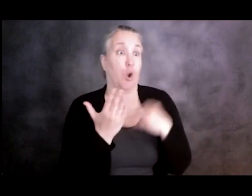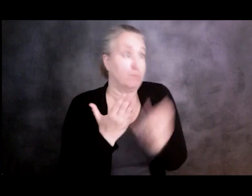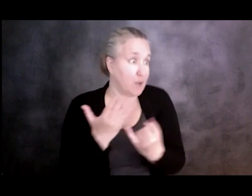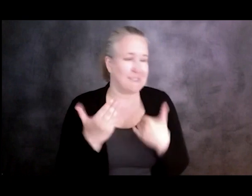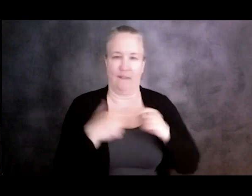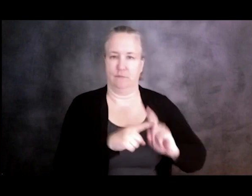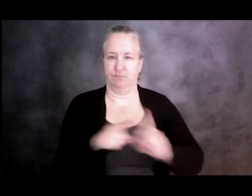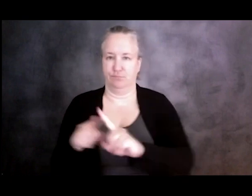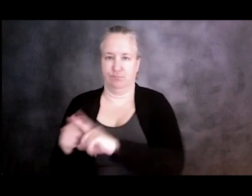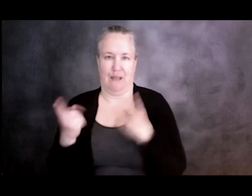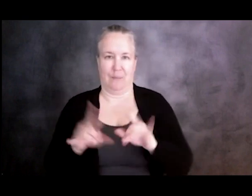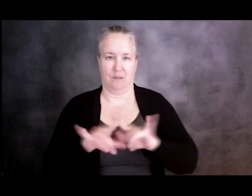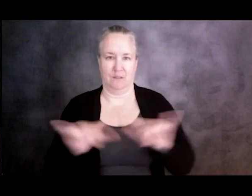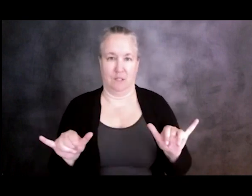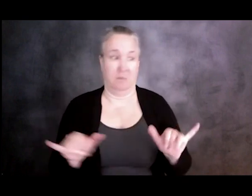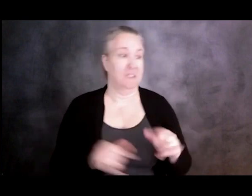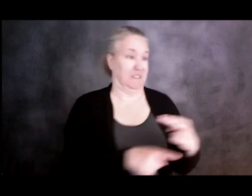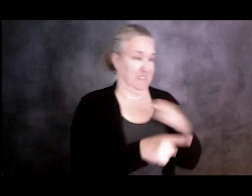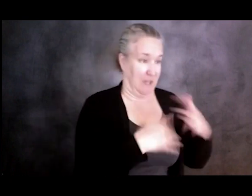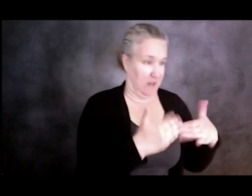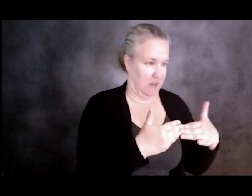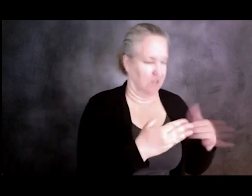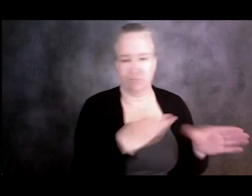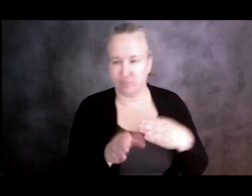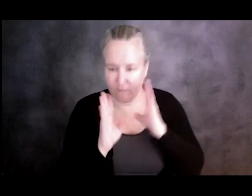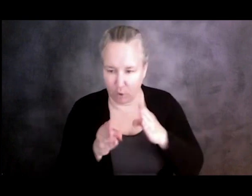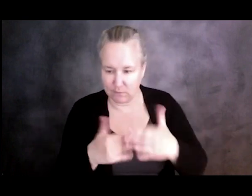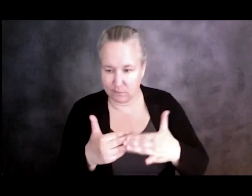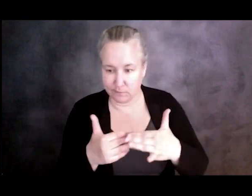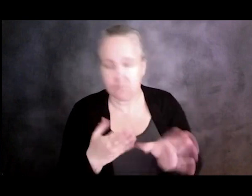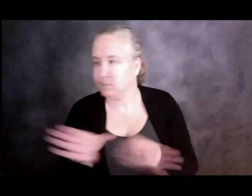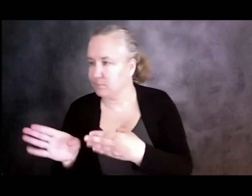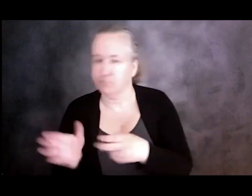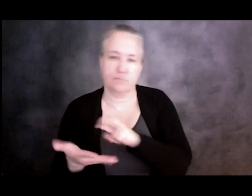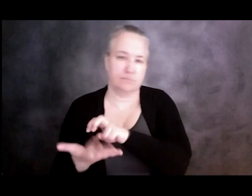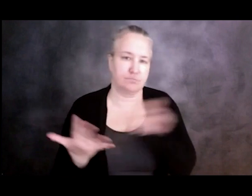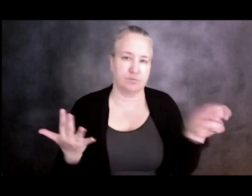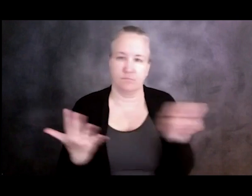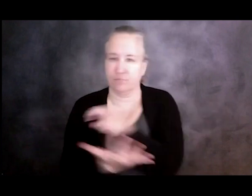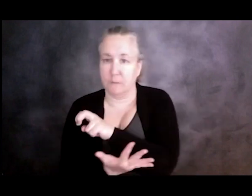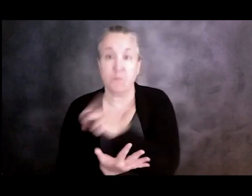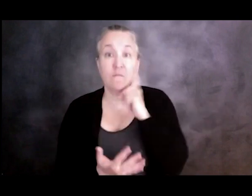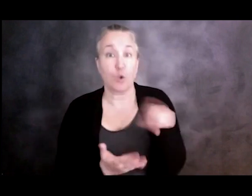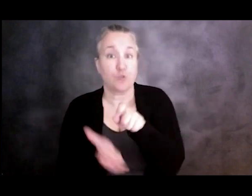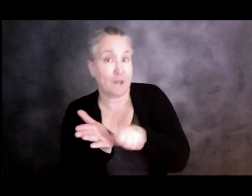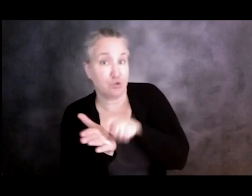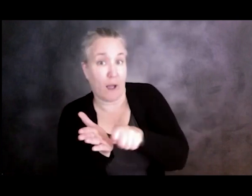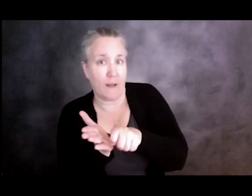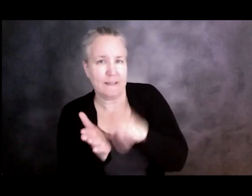So as soon as I'm stuck on one thing, I'll switch to another. There's always another project. That's one tip for those of you who are writers if you have writer's block.